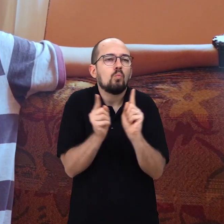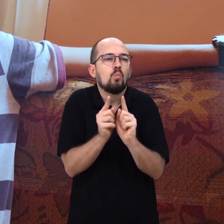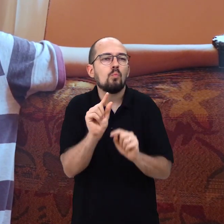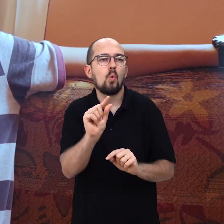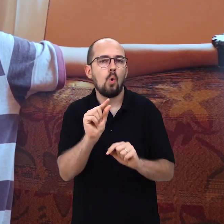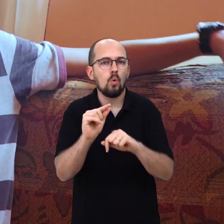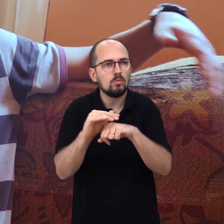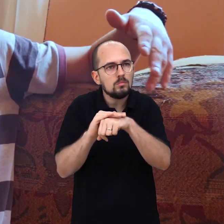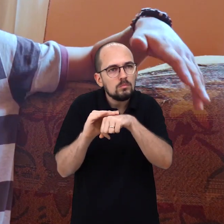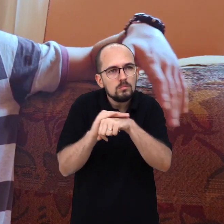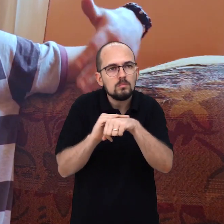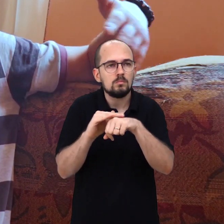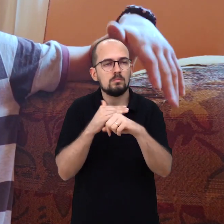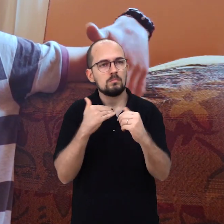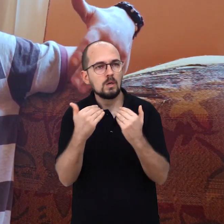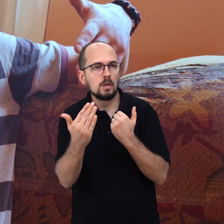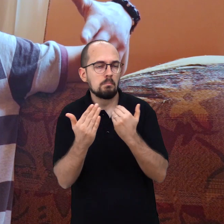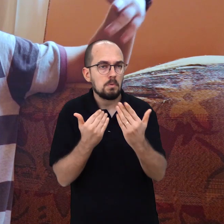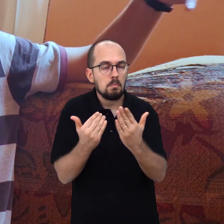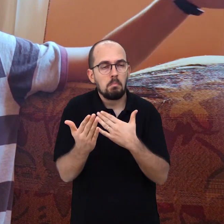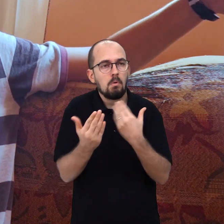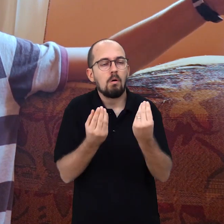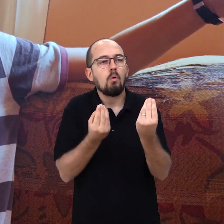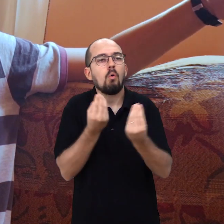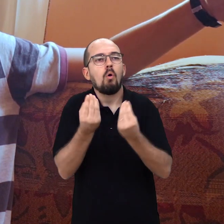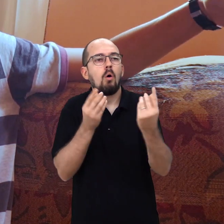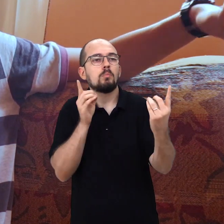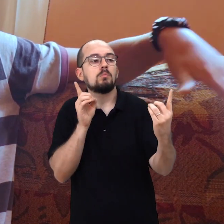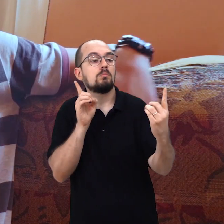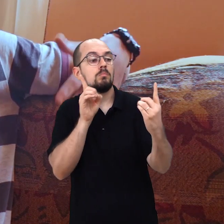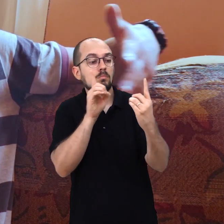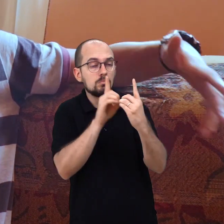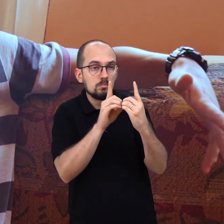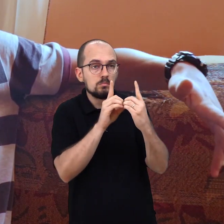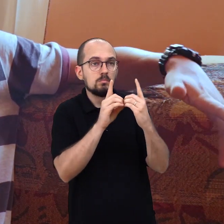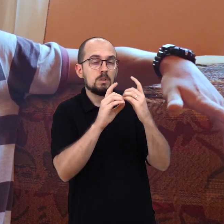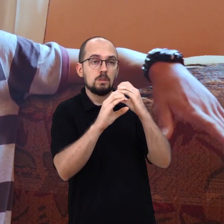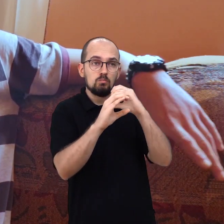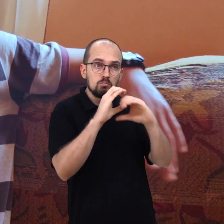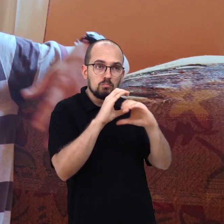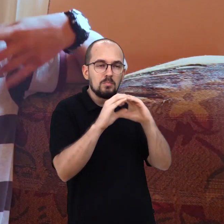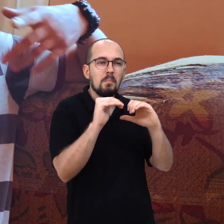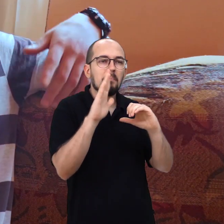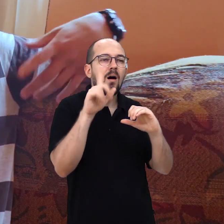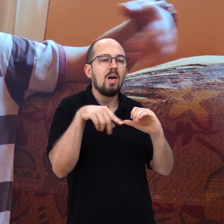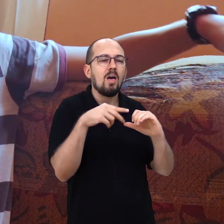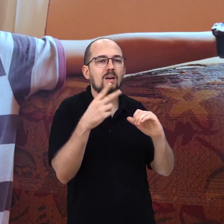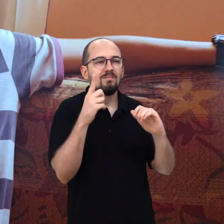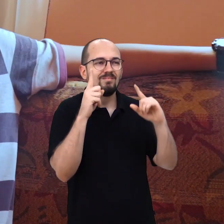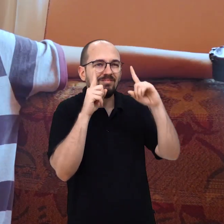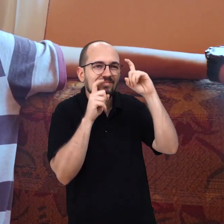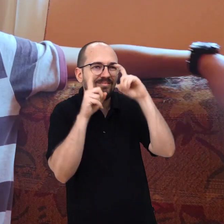but when we talk in our daily lives when we communicate, it's through facial reading